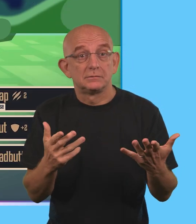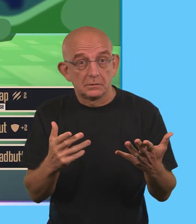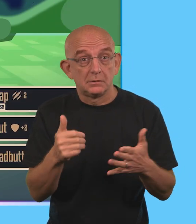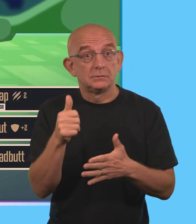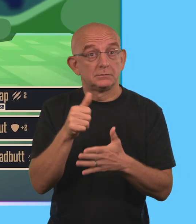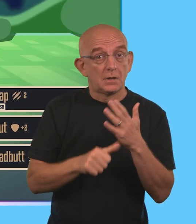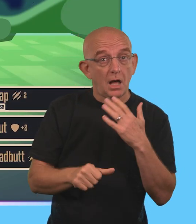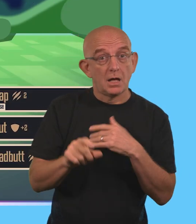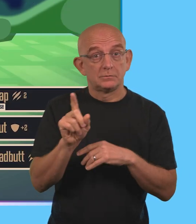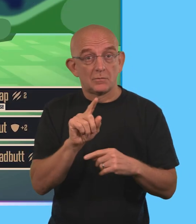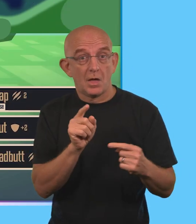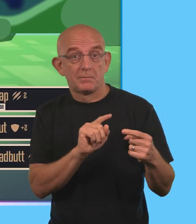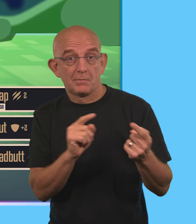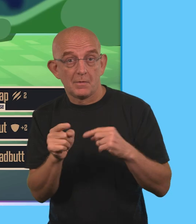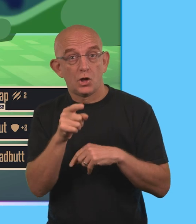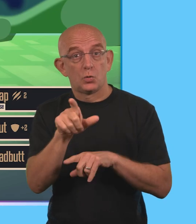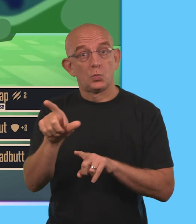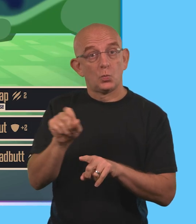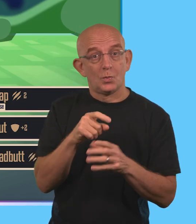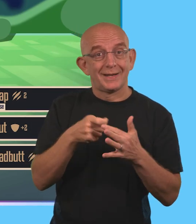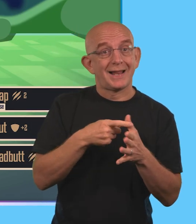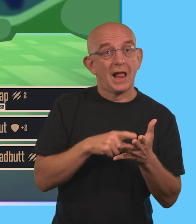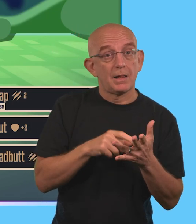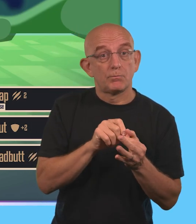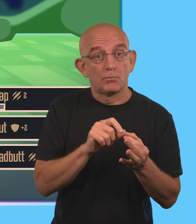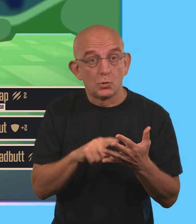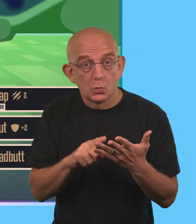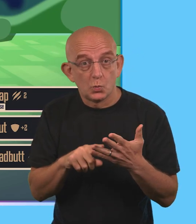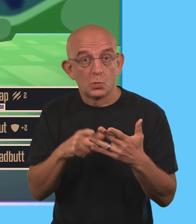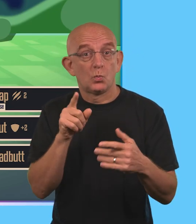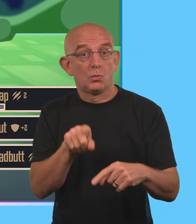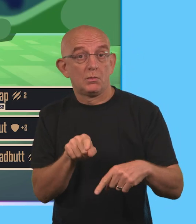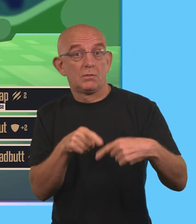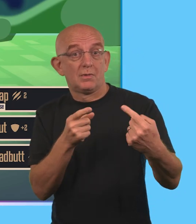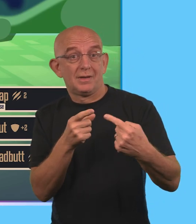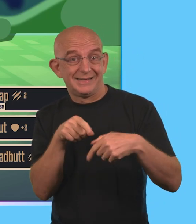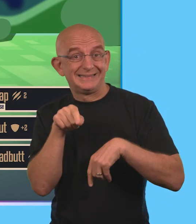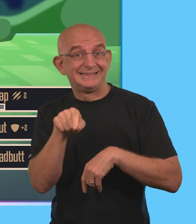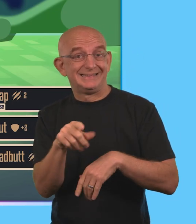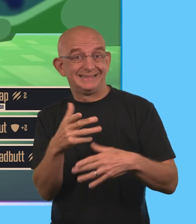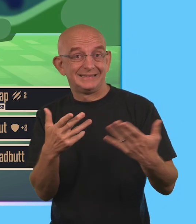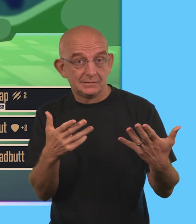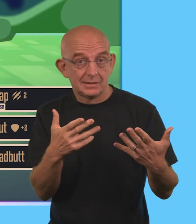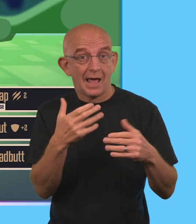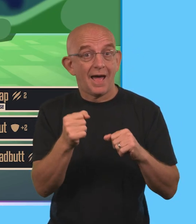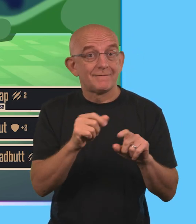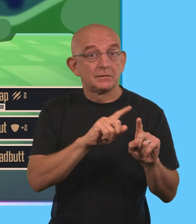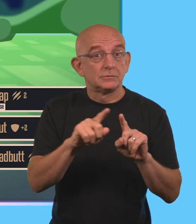Wild Battle started. You summoned Kalboo. Wild Enemy Difdagua. Available tricks, two.